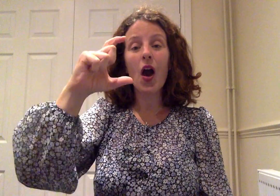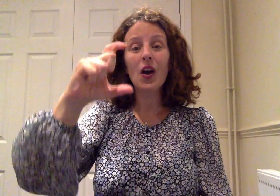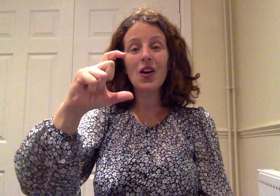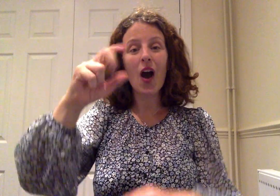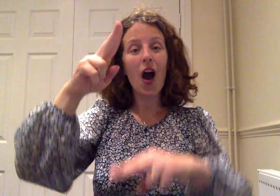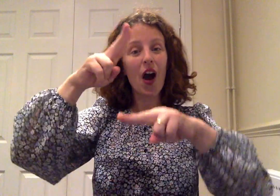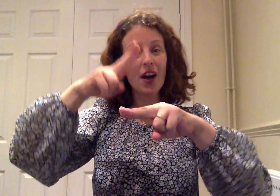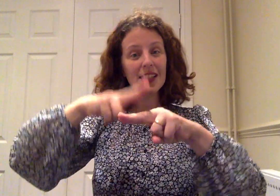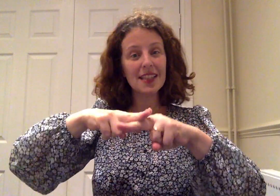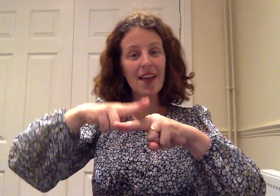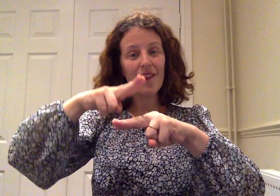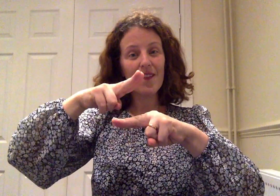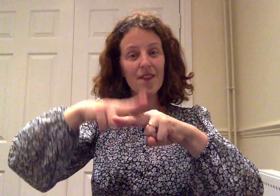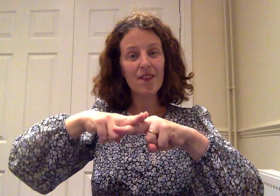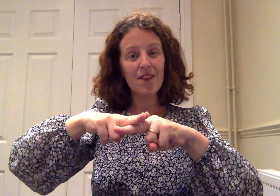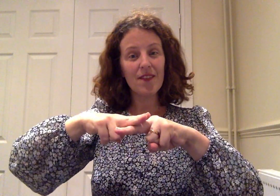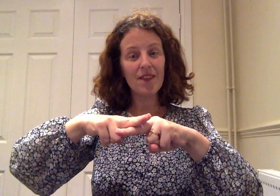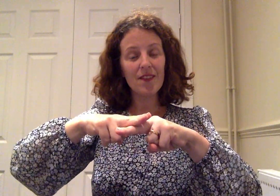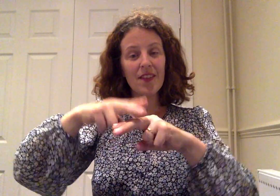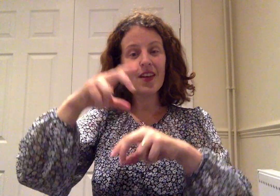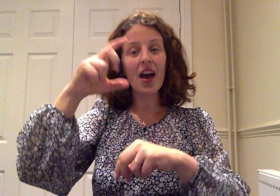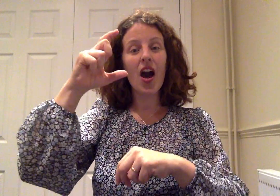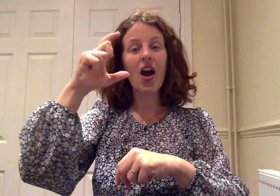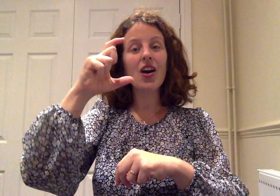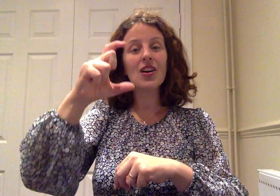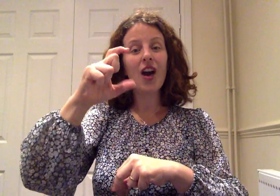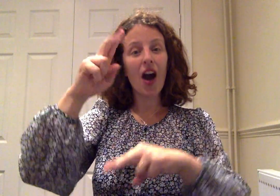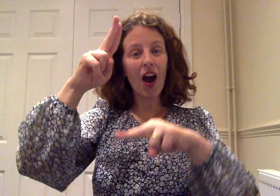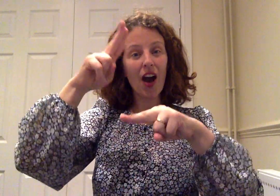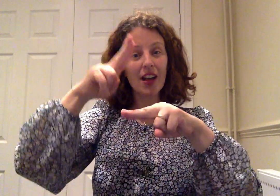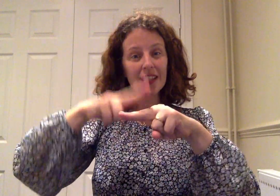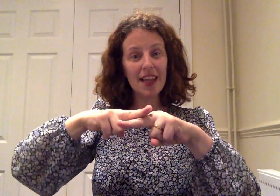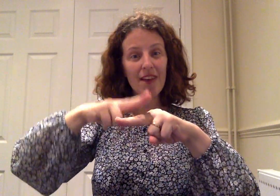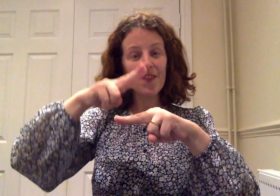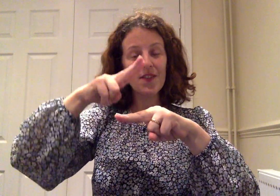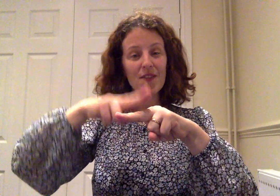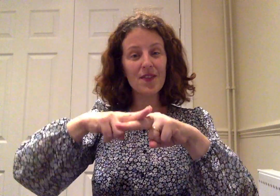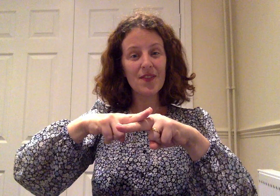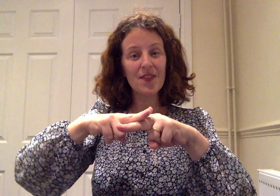Cardiff